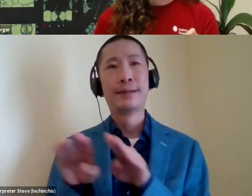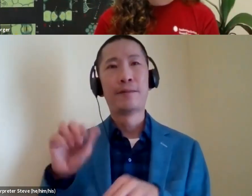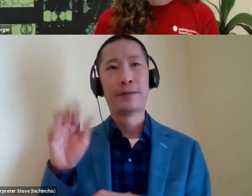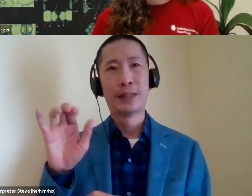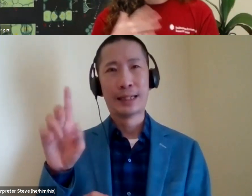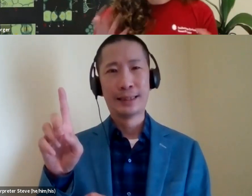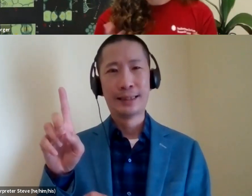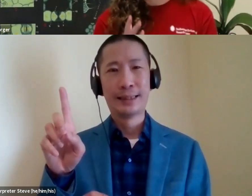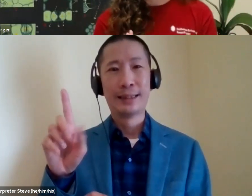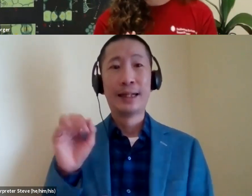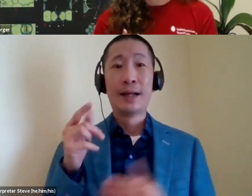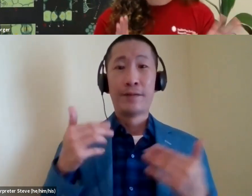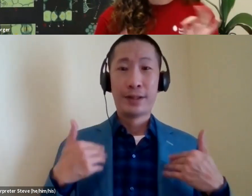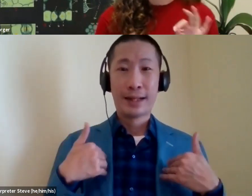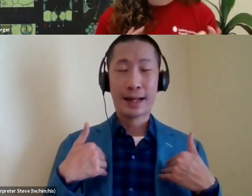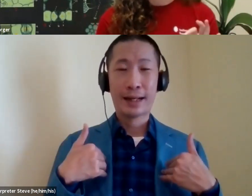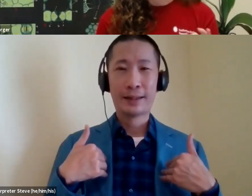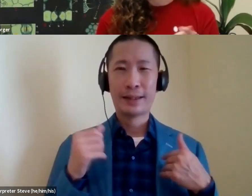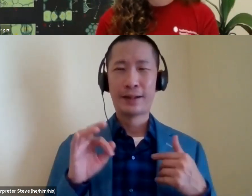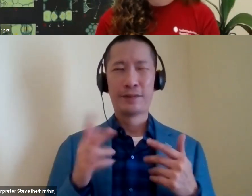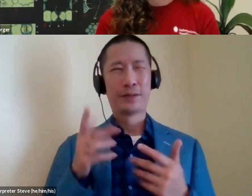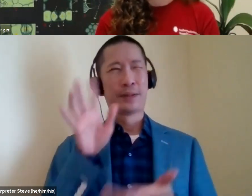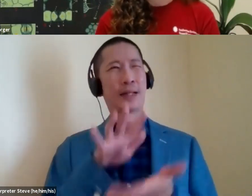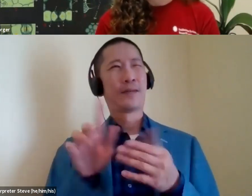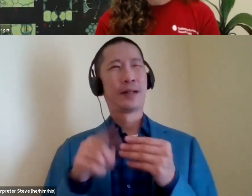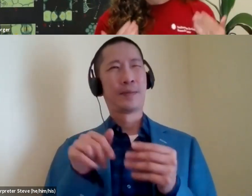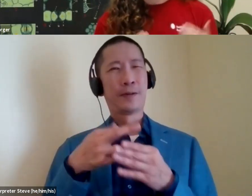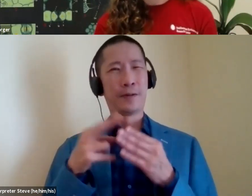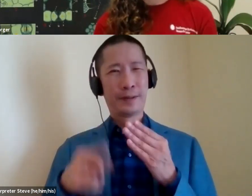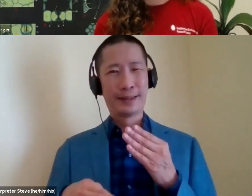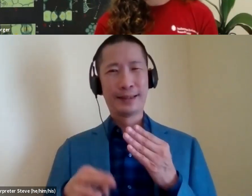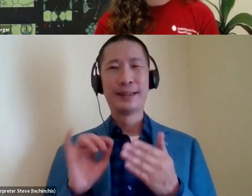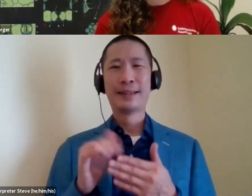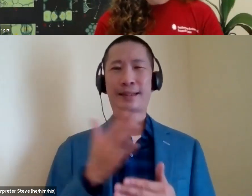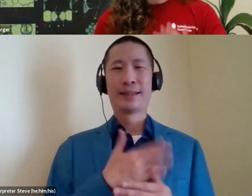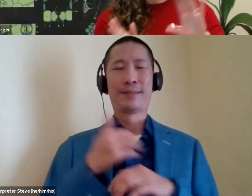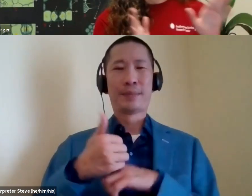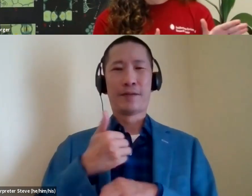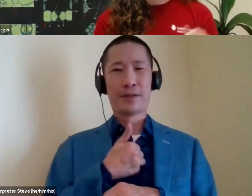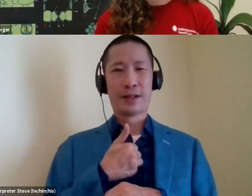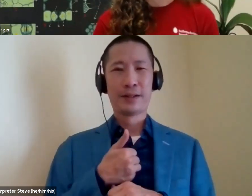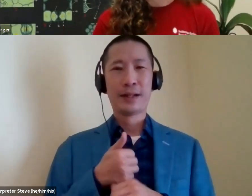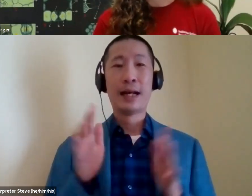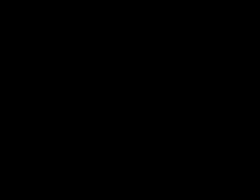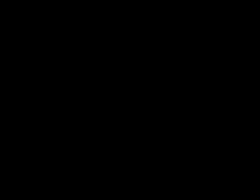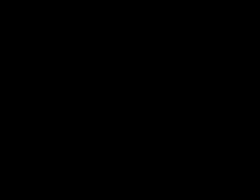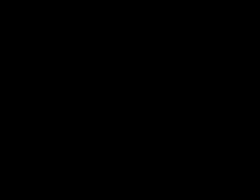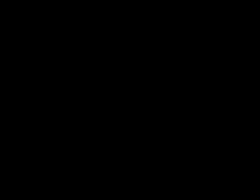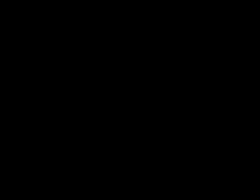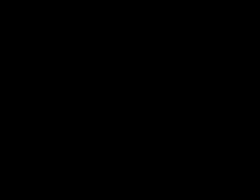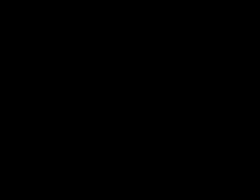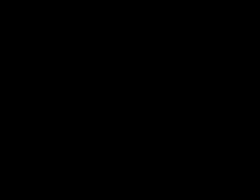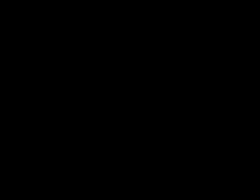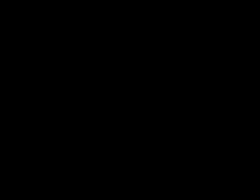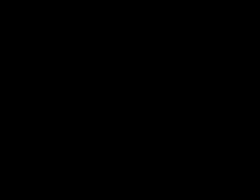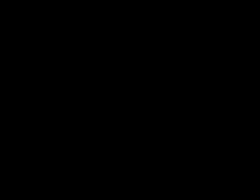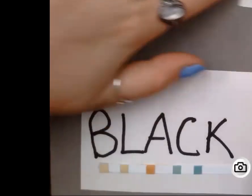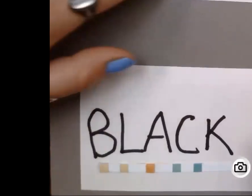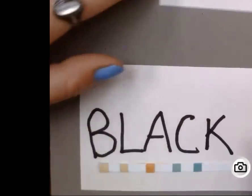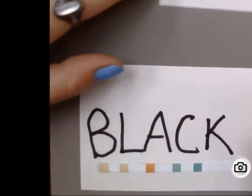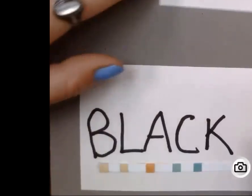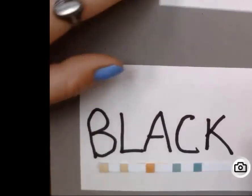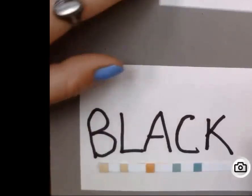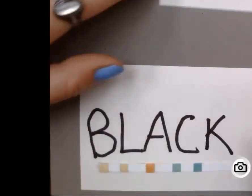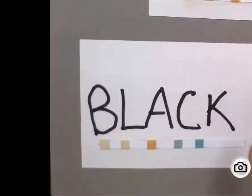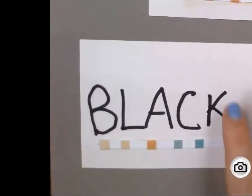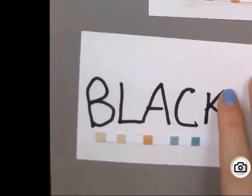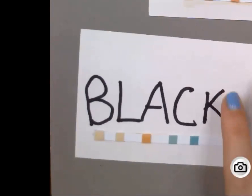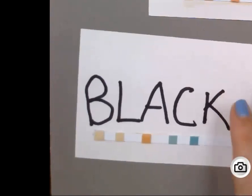Emily Borger: So if you had those if you were kind of confused about the results that was my fault, the lighter color was the most acidic Okay, thank you very much, I just want to add that in.